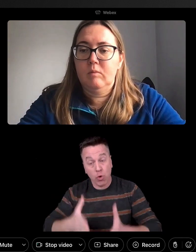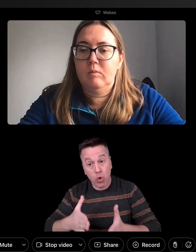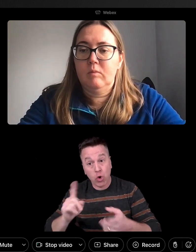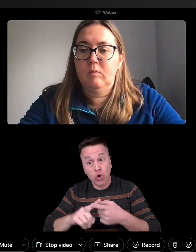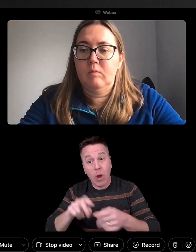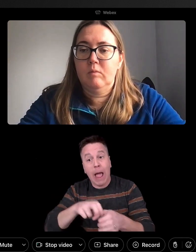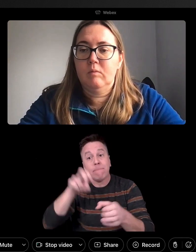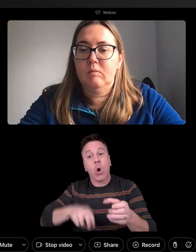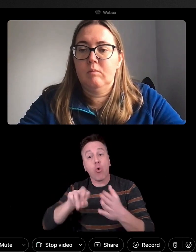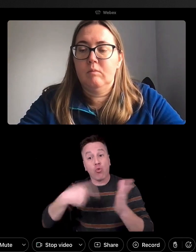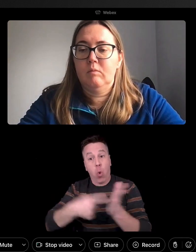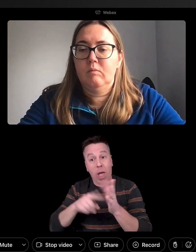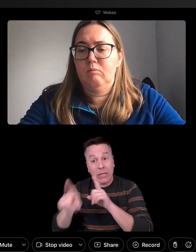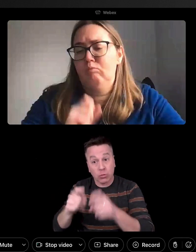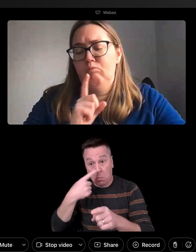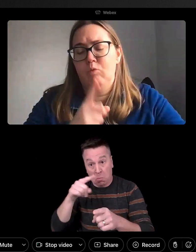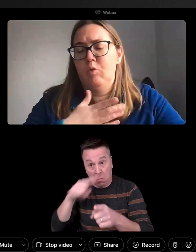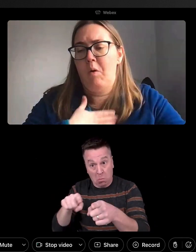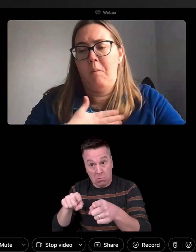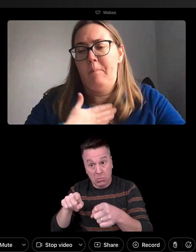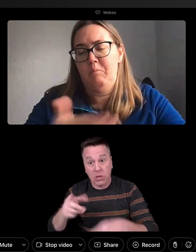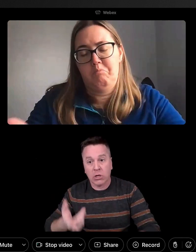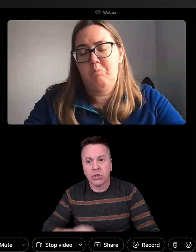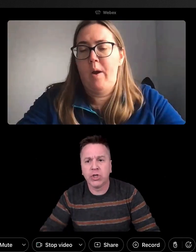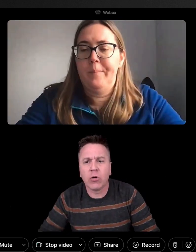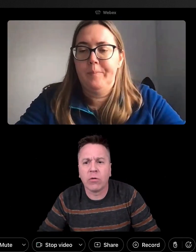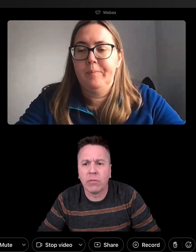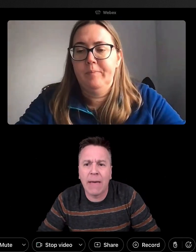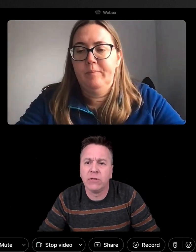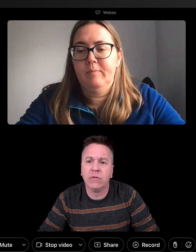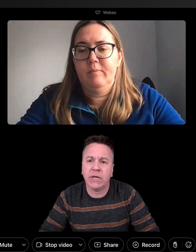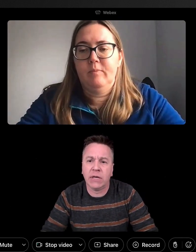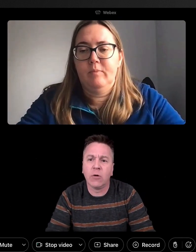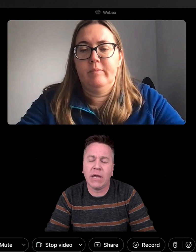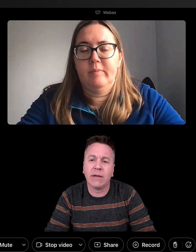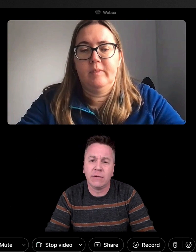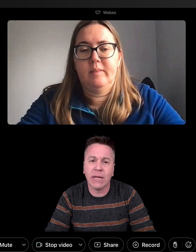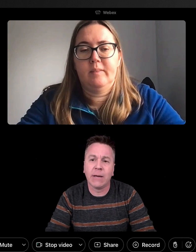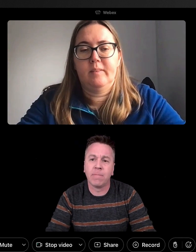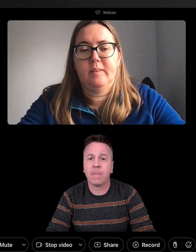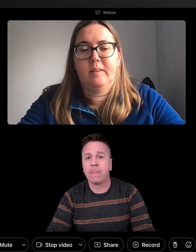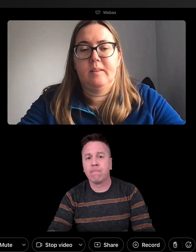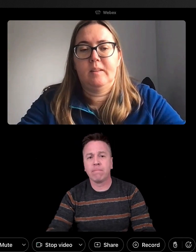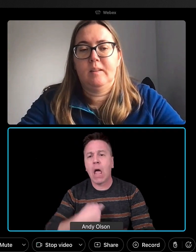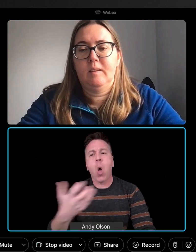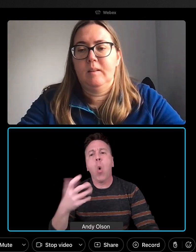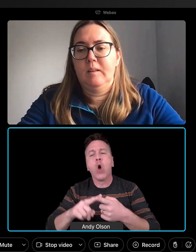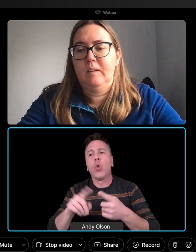role and just possibly share if there's anything the interpreter does? And I want to be clear